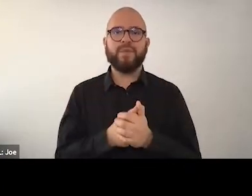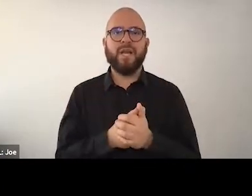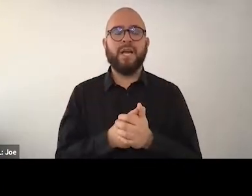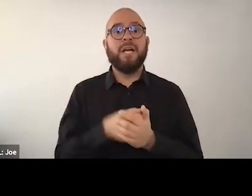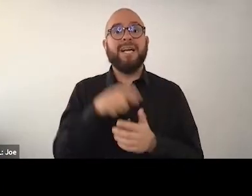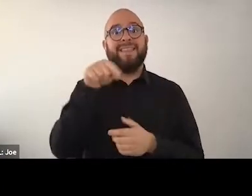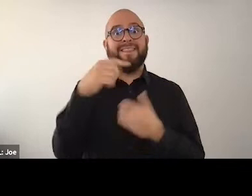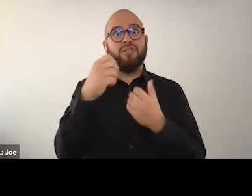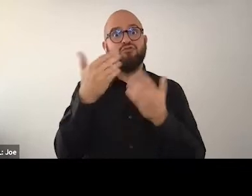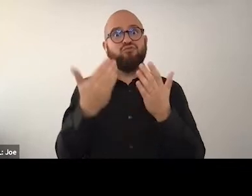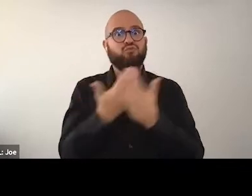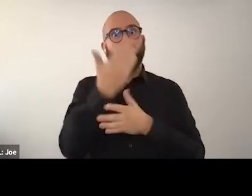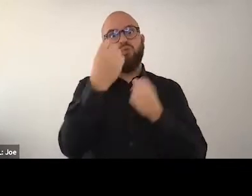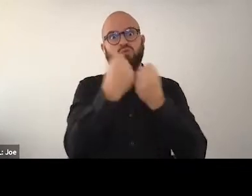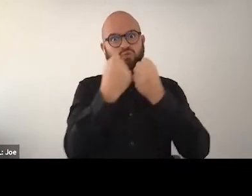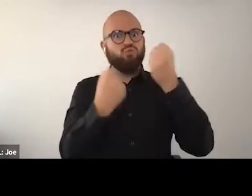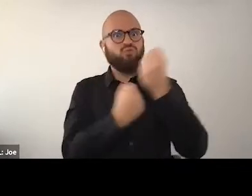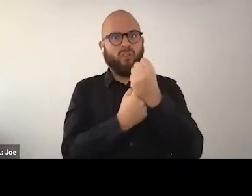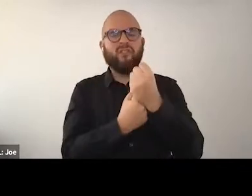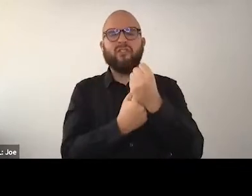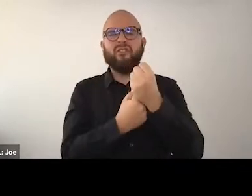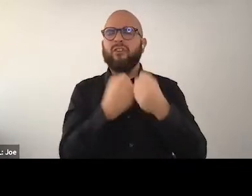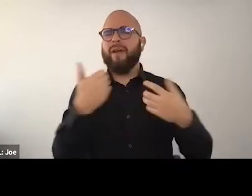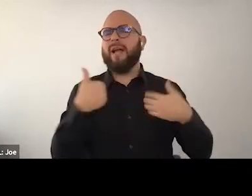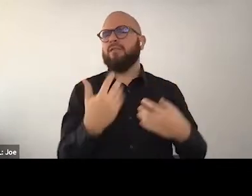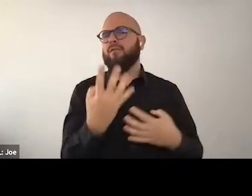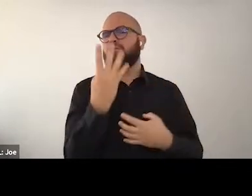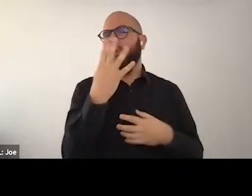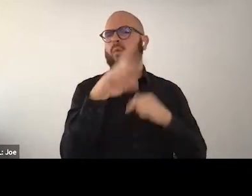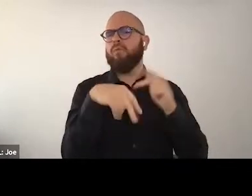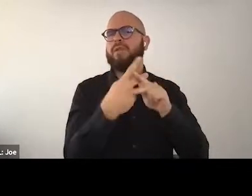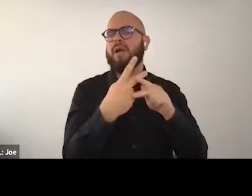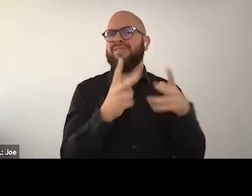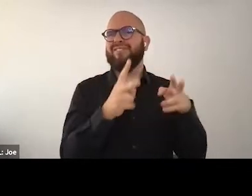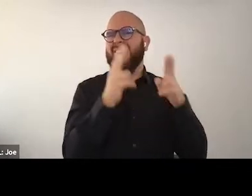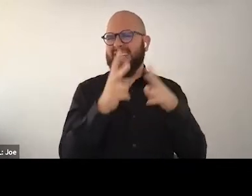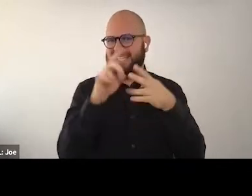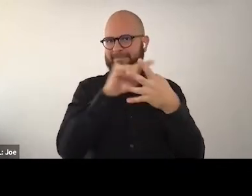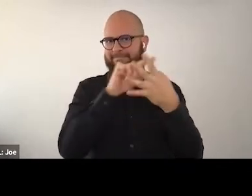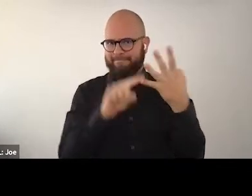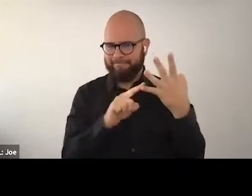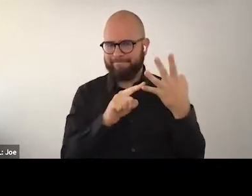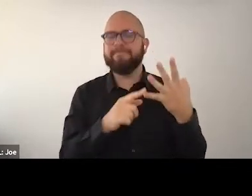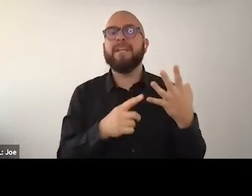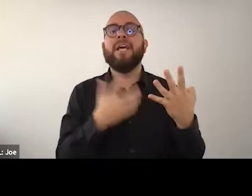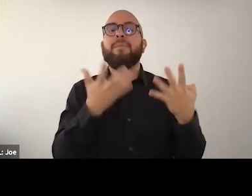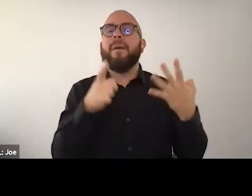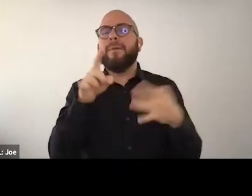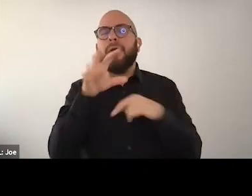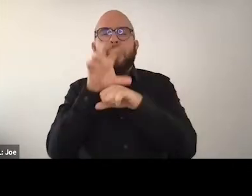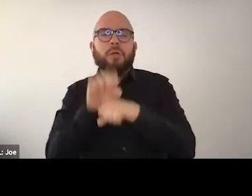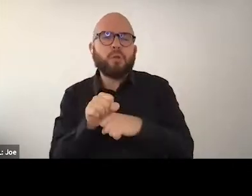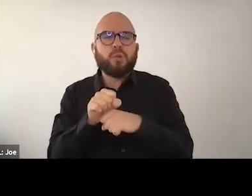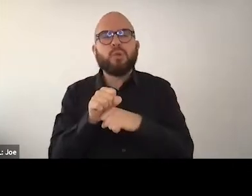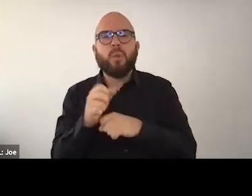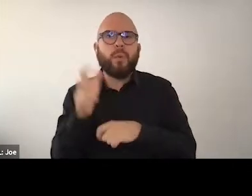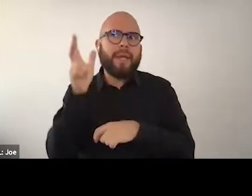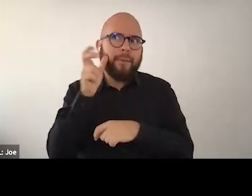we have essentially four types of editing. Now, you all might be used to hearing about Section 26. Well, under the new contract,